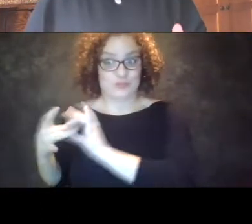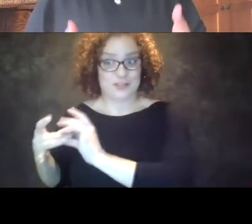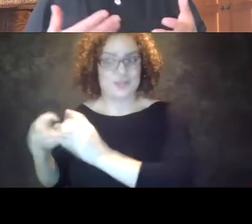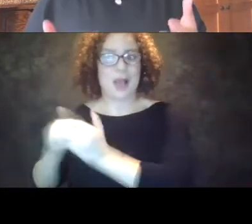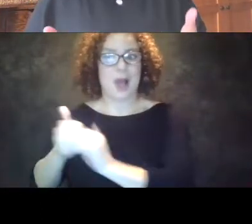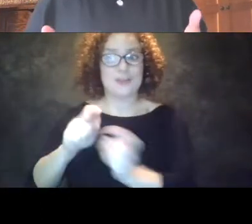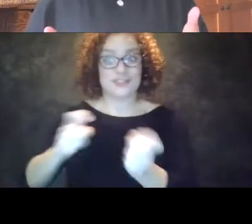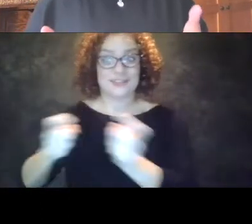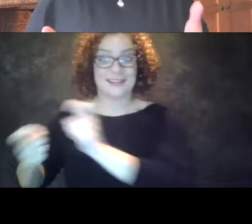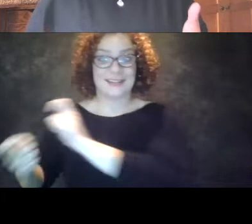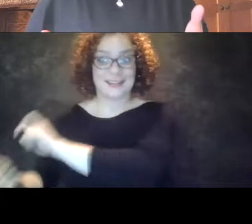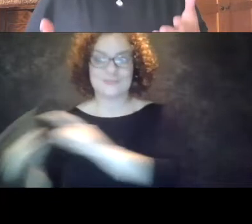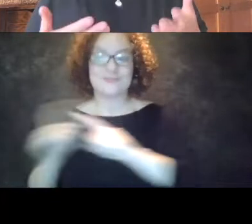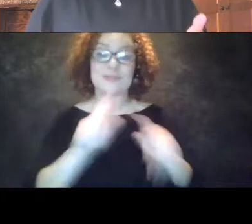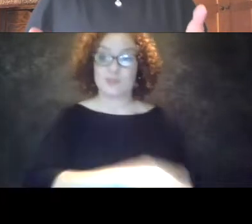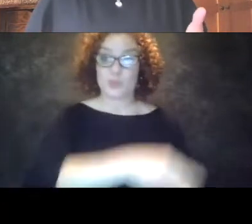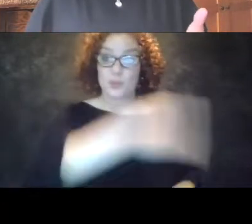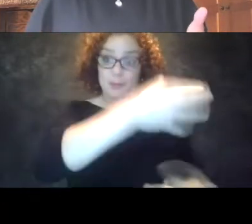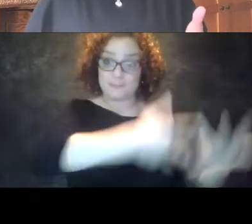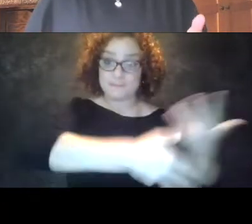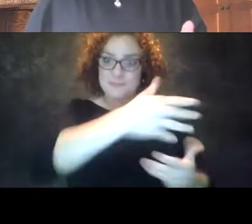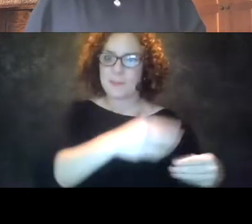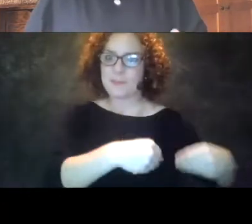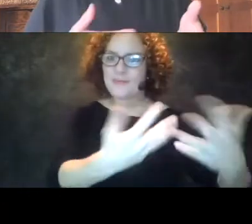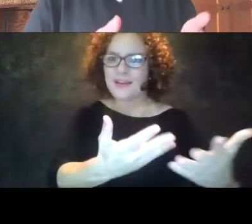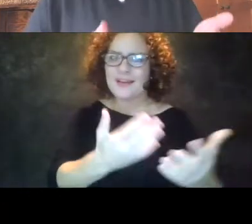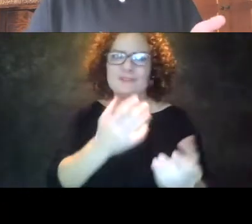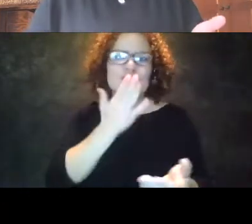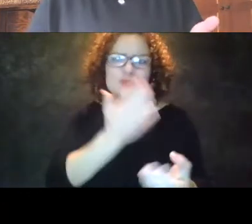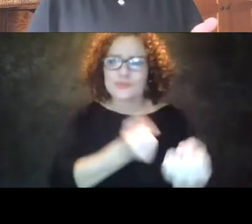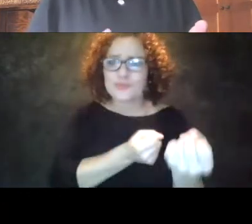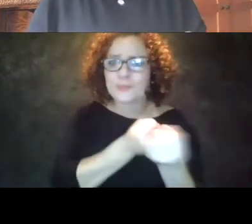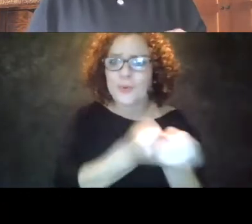that they provide really important support and nurturance, which again, we all need,